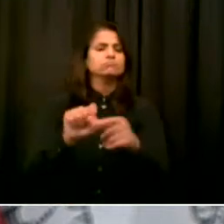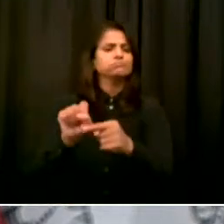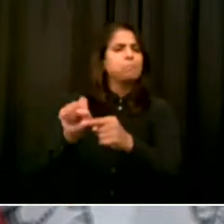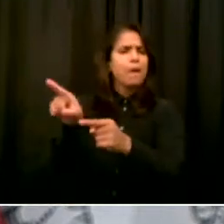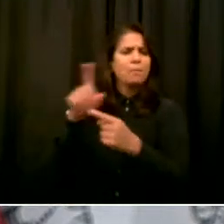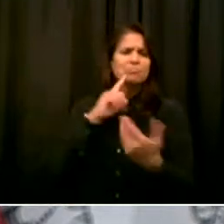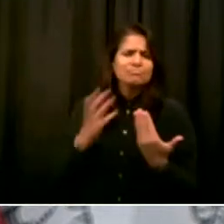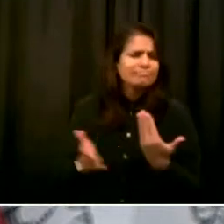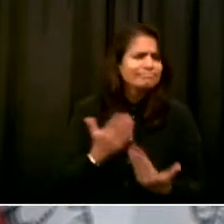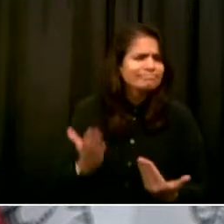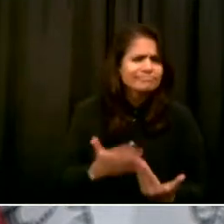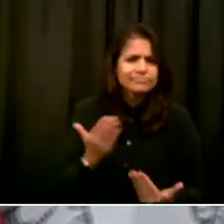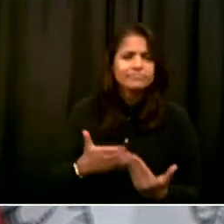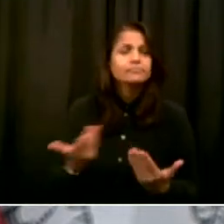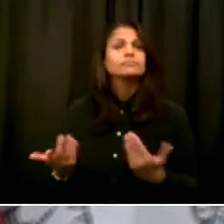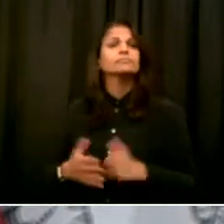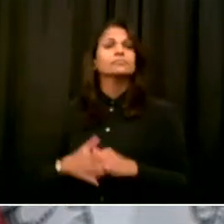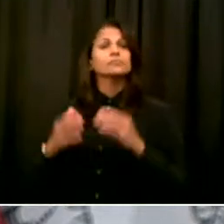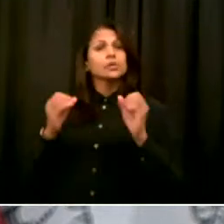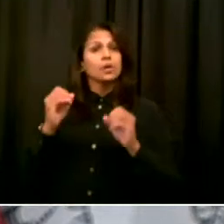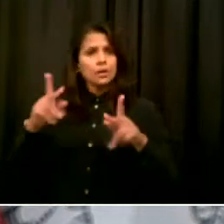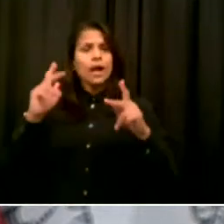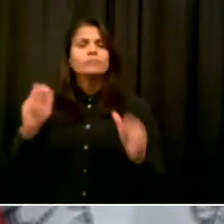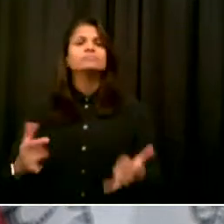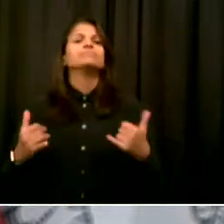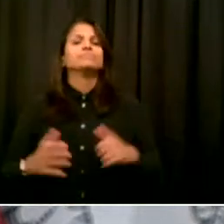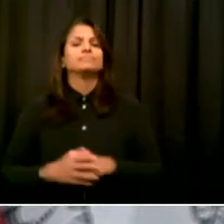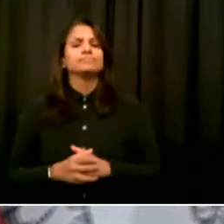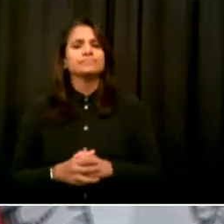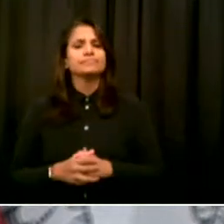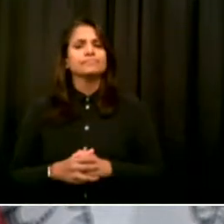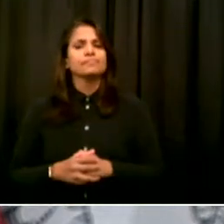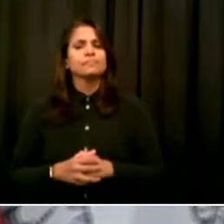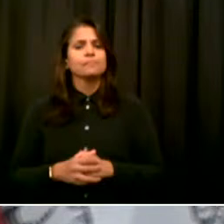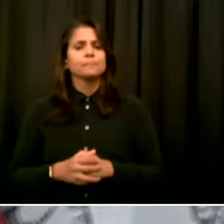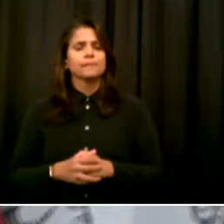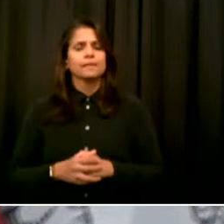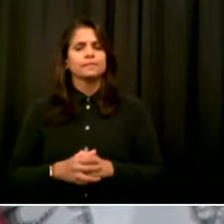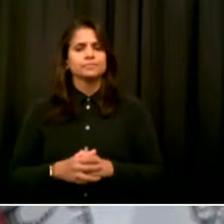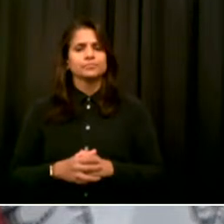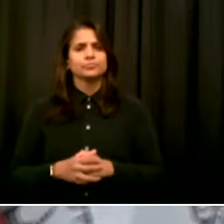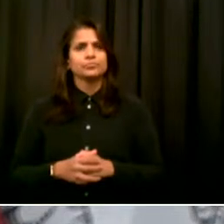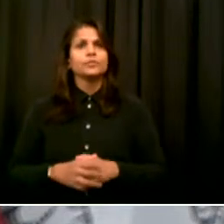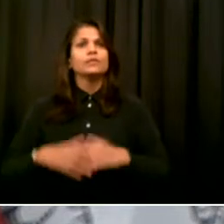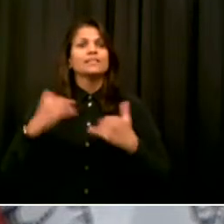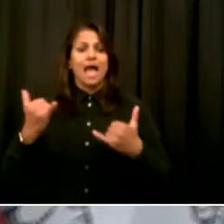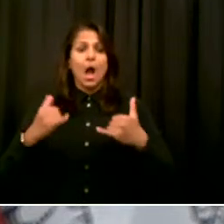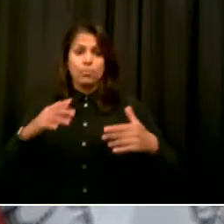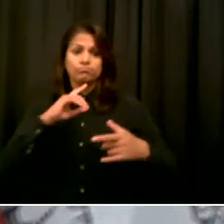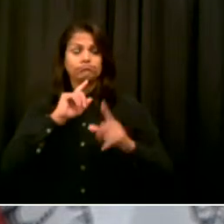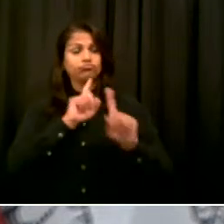GUV AND D GO TO SCHOOL 2020 FOR ANY PARENT OR FAMILY THAT WANT